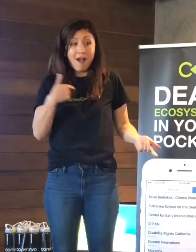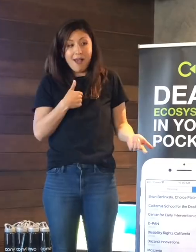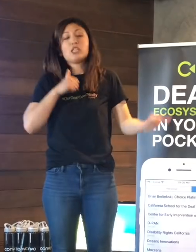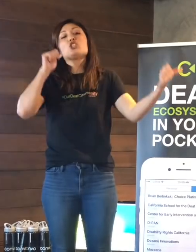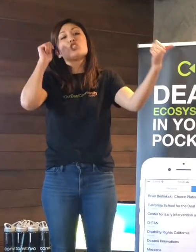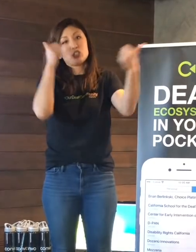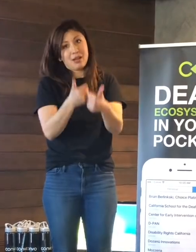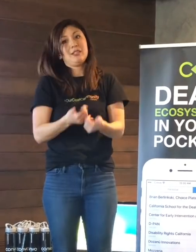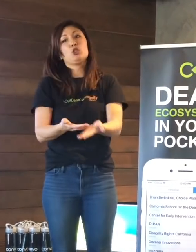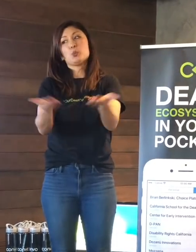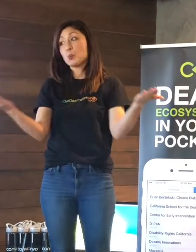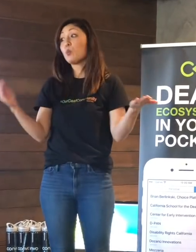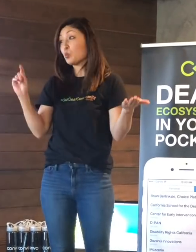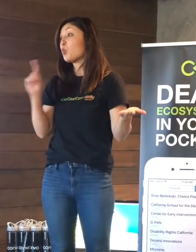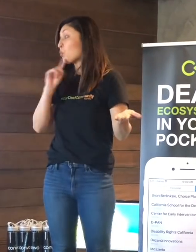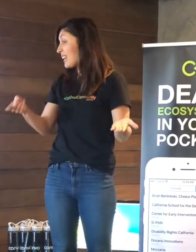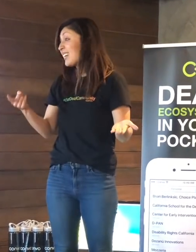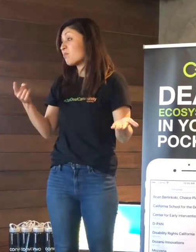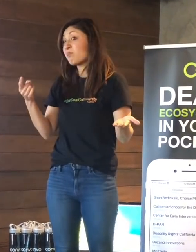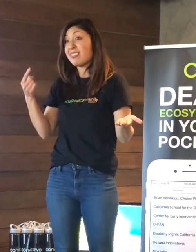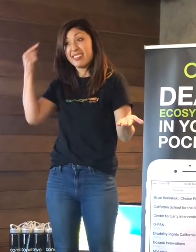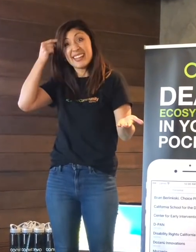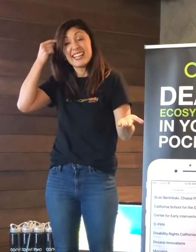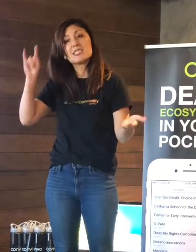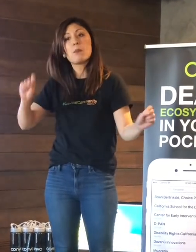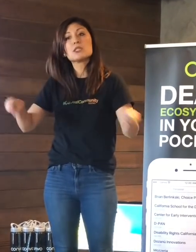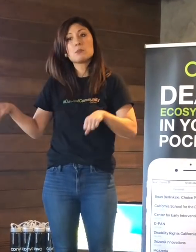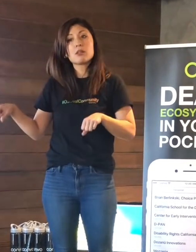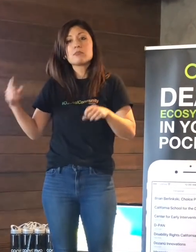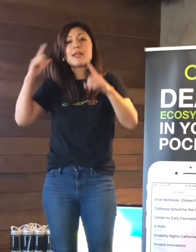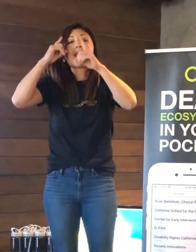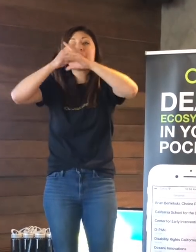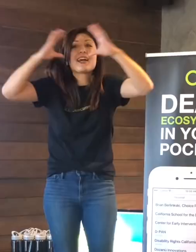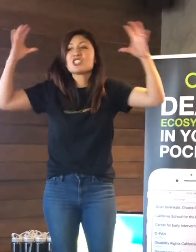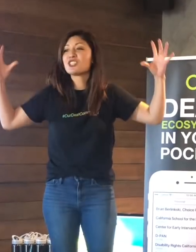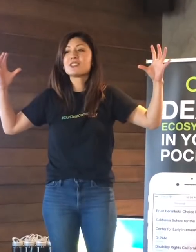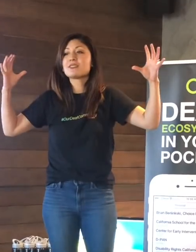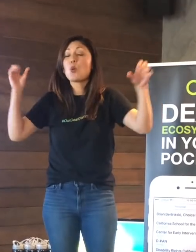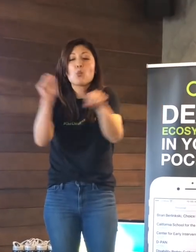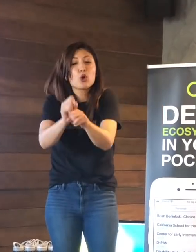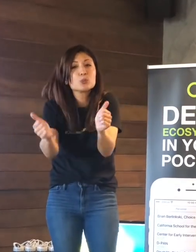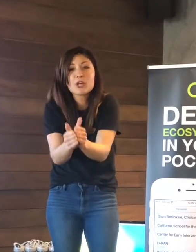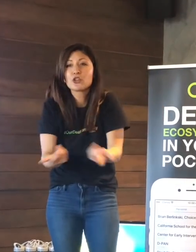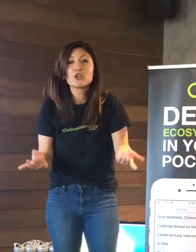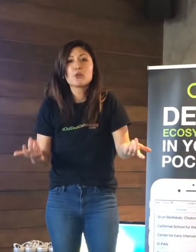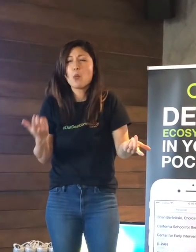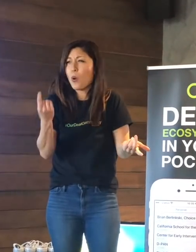I challenge you to really think that it is possible. Imagine. Work together.